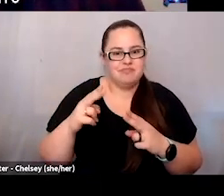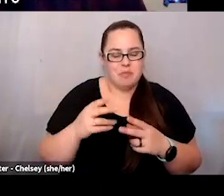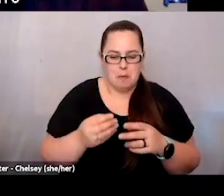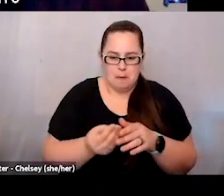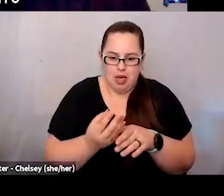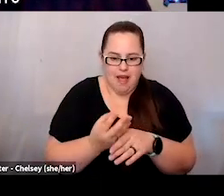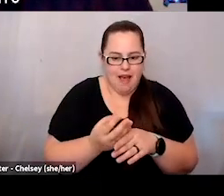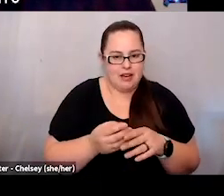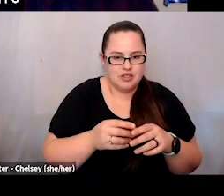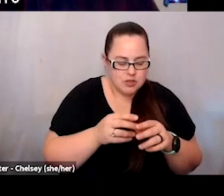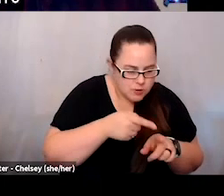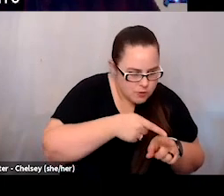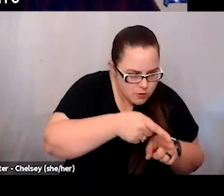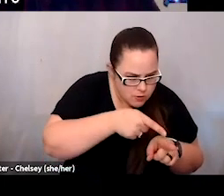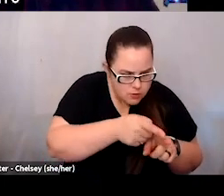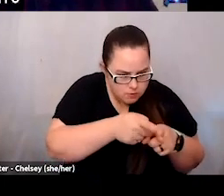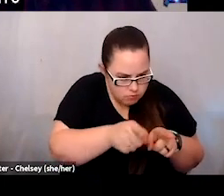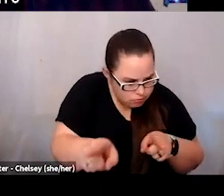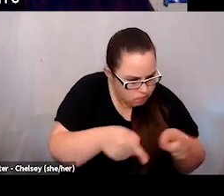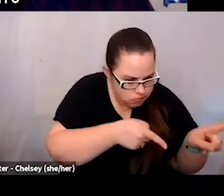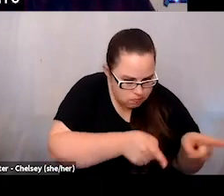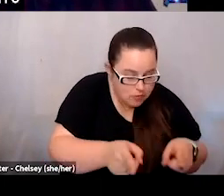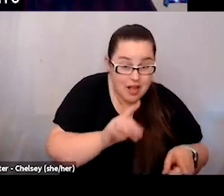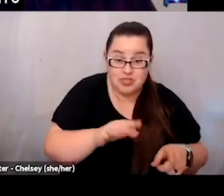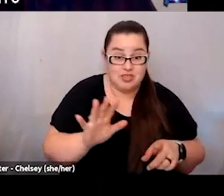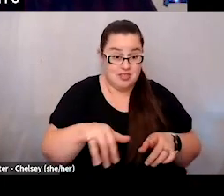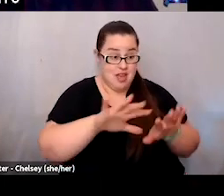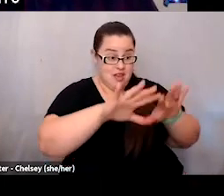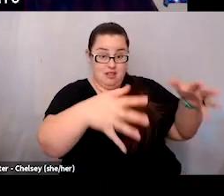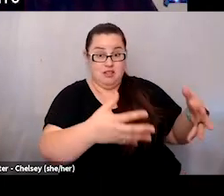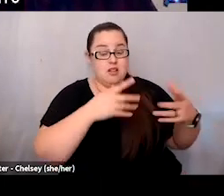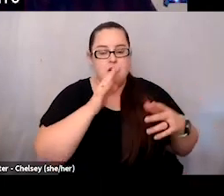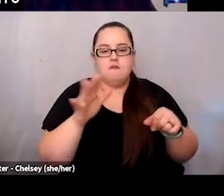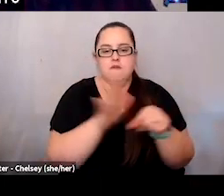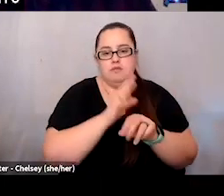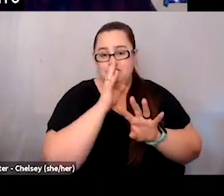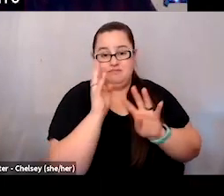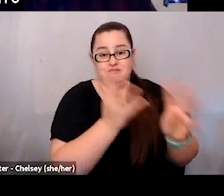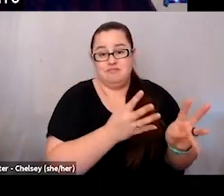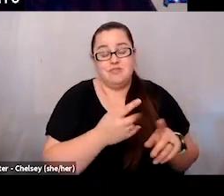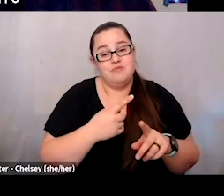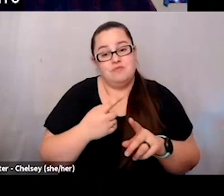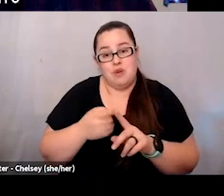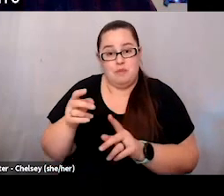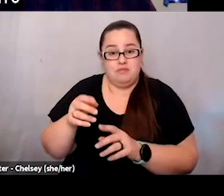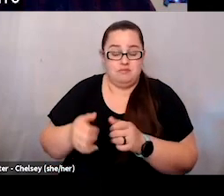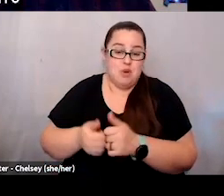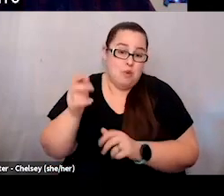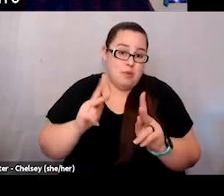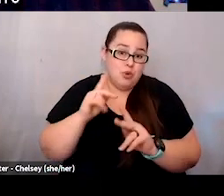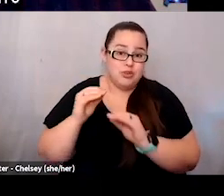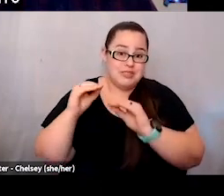ignored by most people who who teach native Native American history or Native American